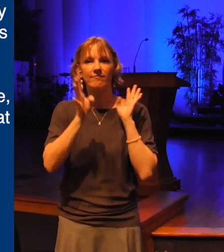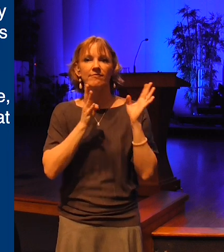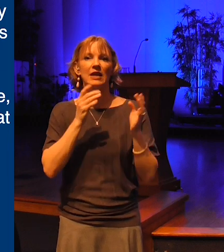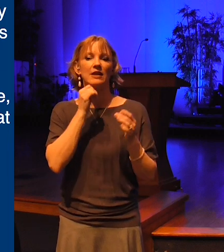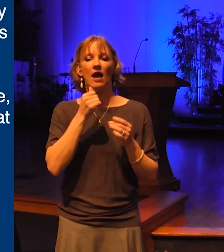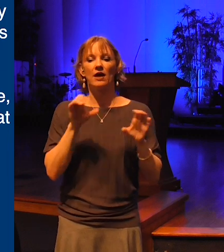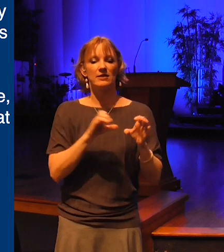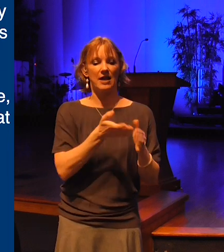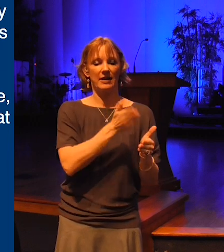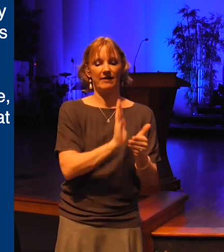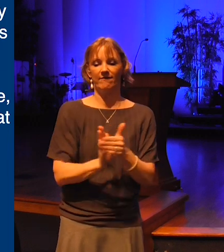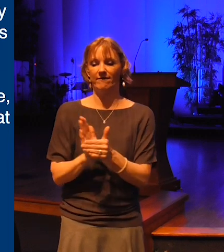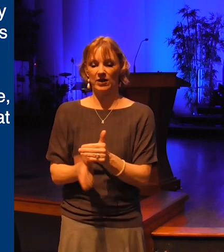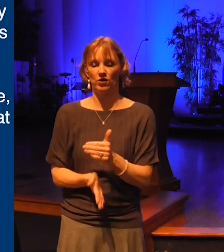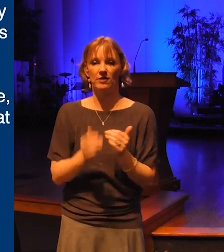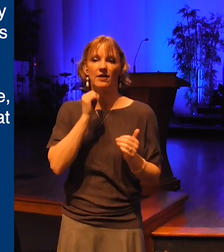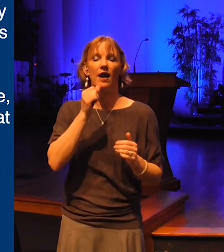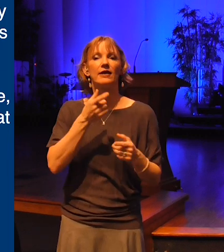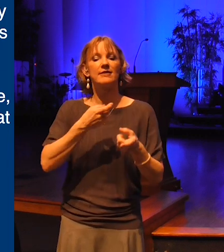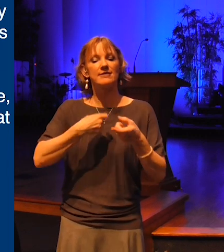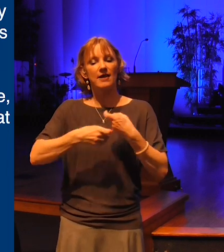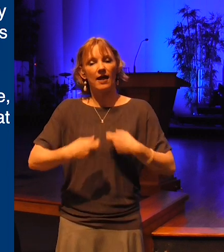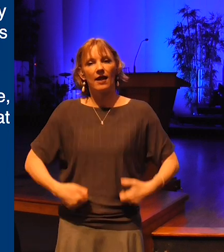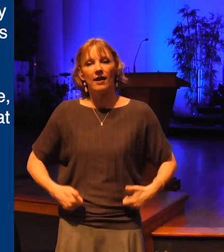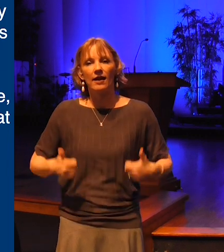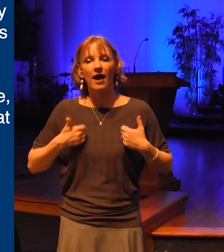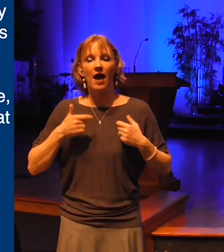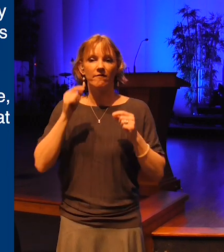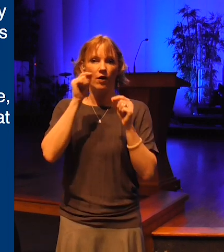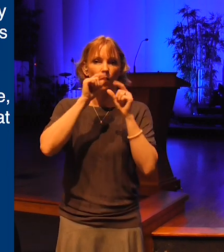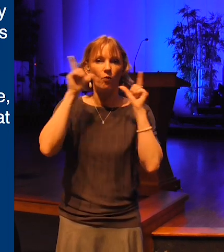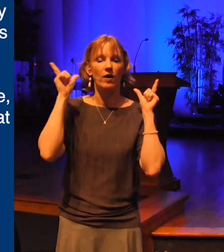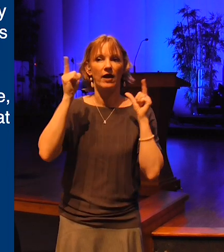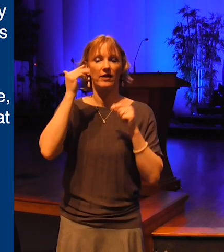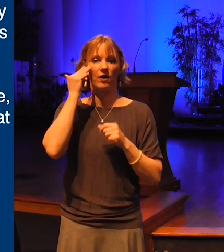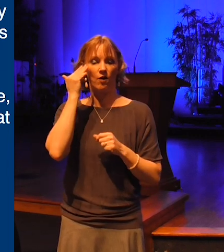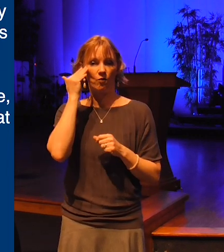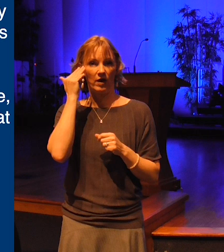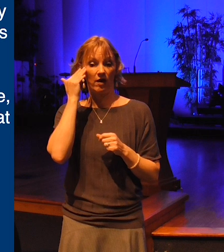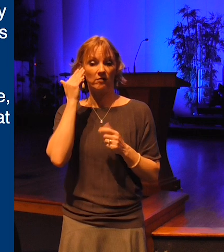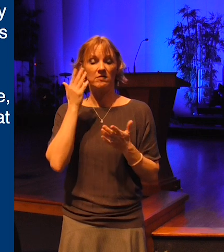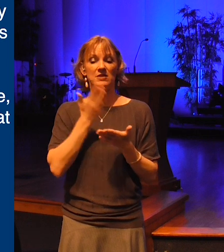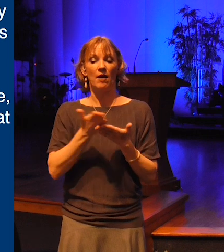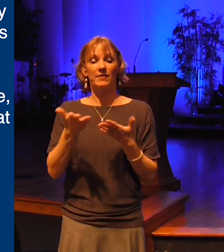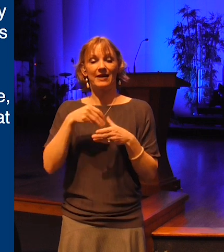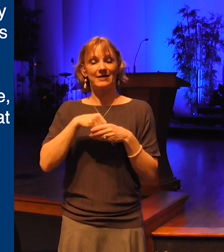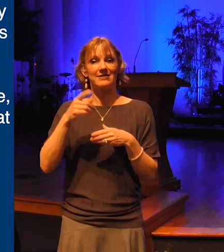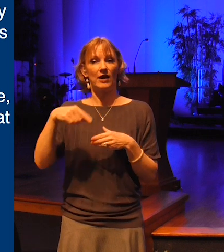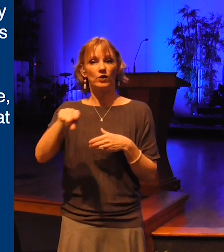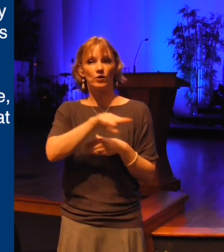but something alive awake and aware there is something inside you that sings the song of